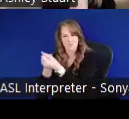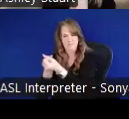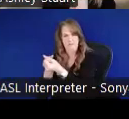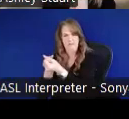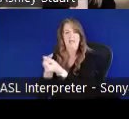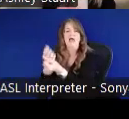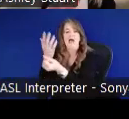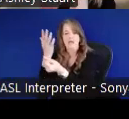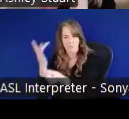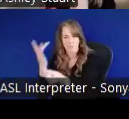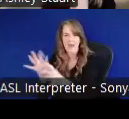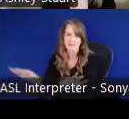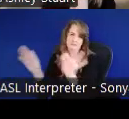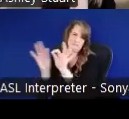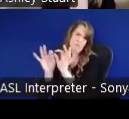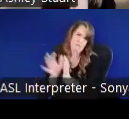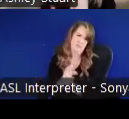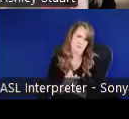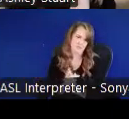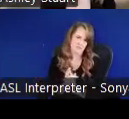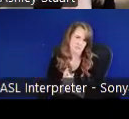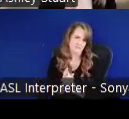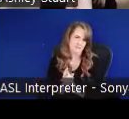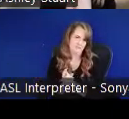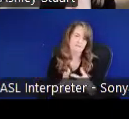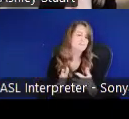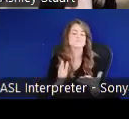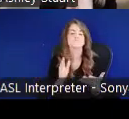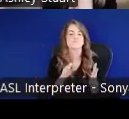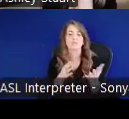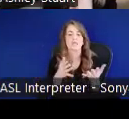way of developing this behavior that they really want their